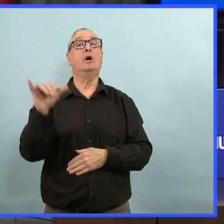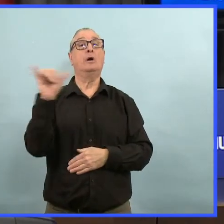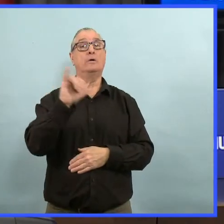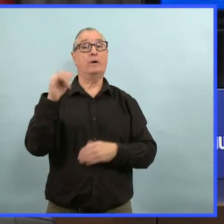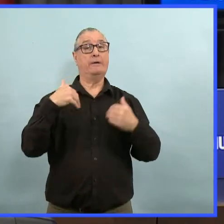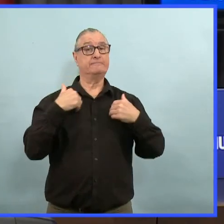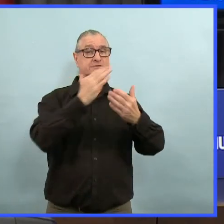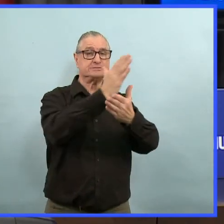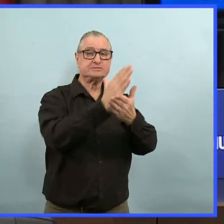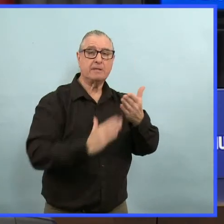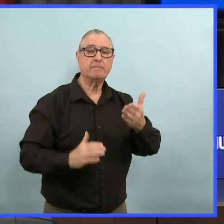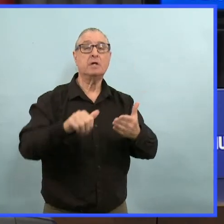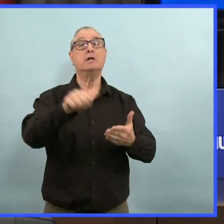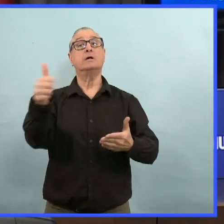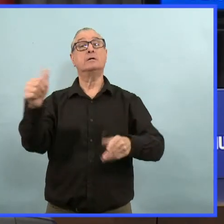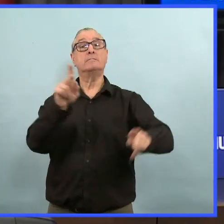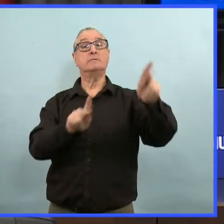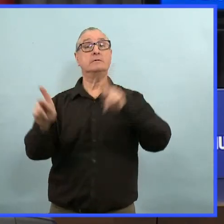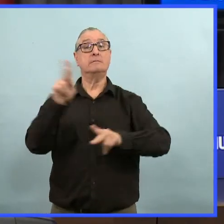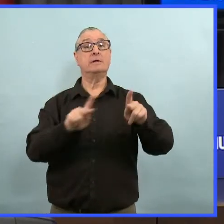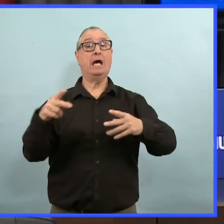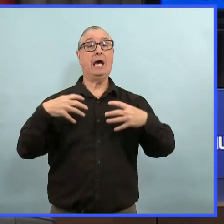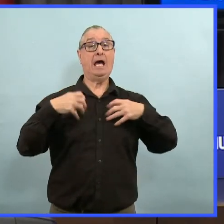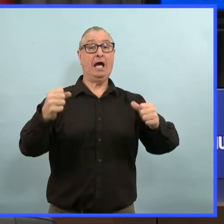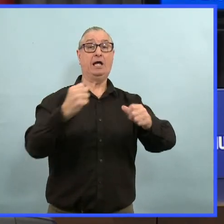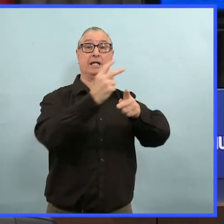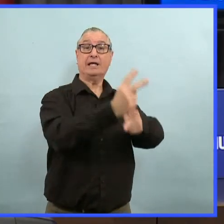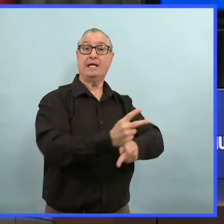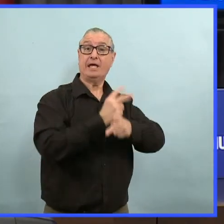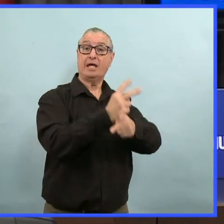these healthcare aides support the system which include personal care homes